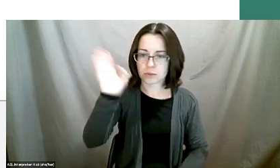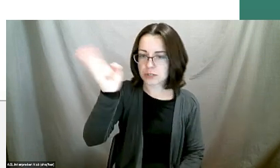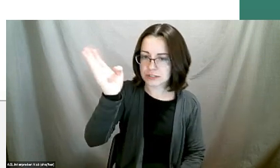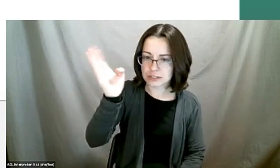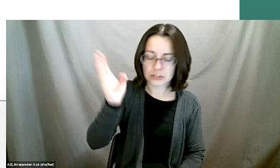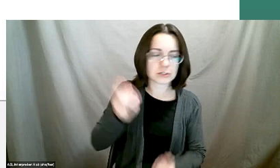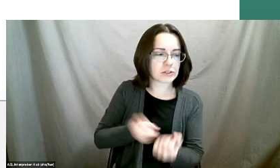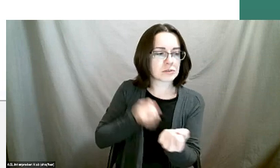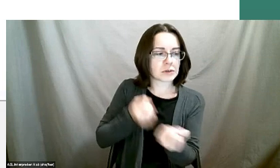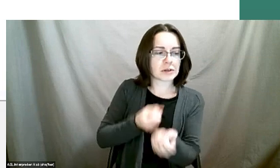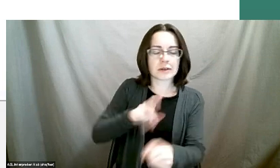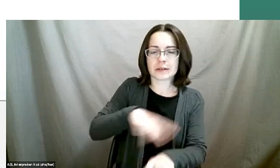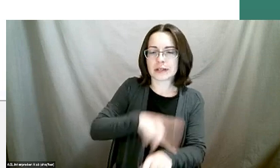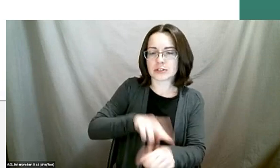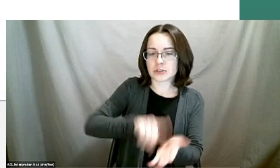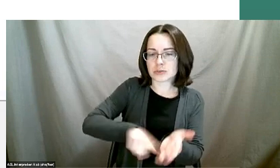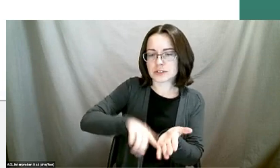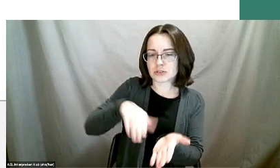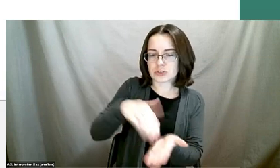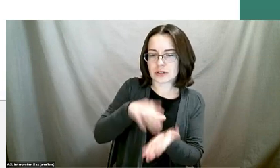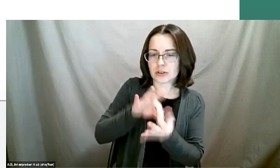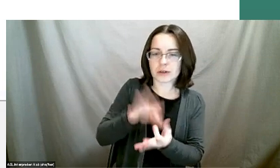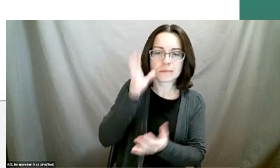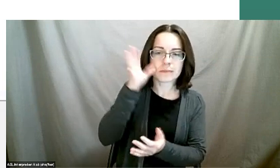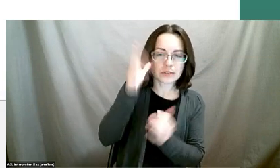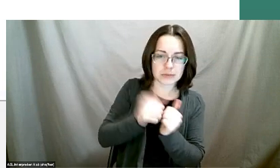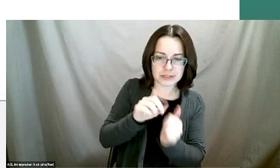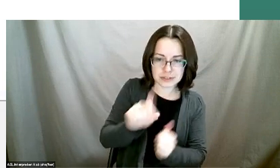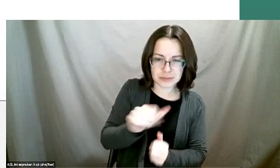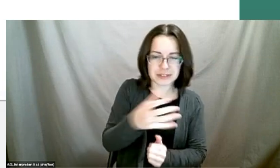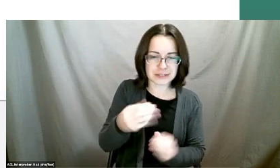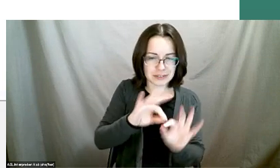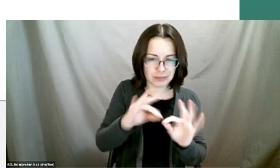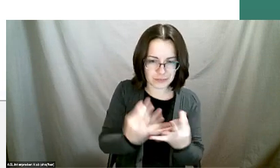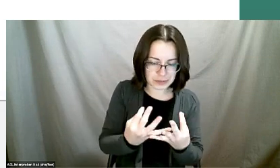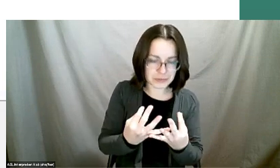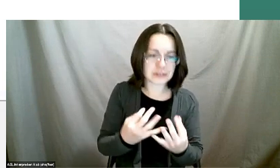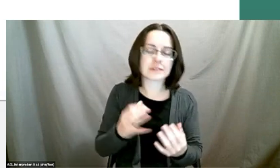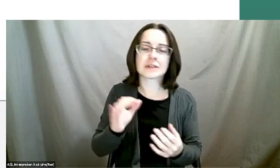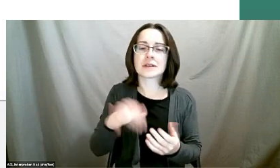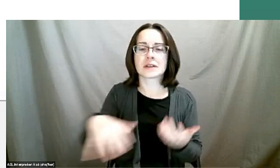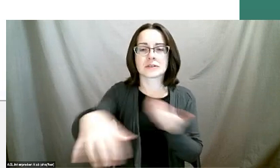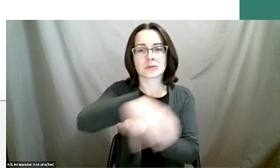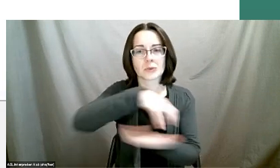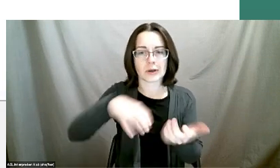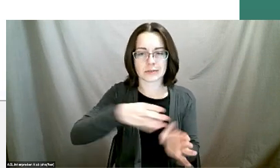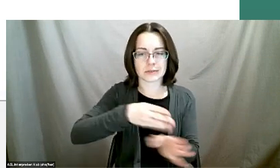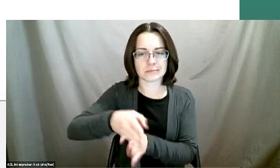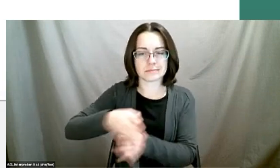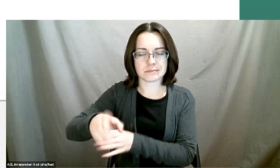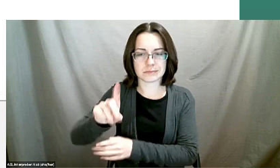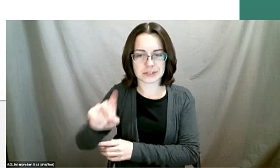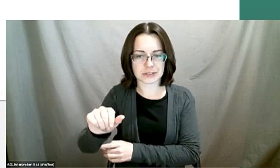parents with disabilities and their families, which is a cross disability initiative guided by the ethos of the disability community.